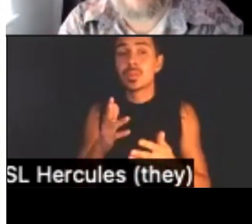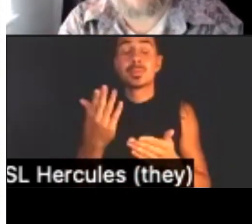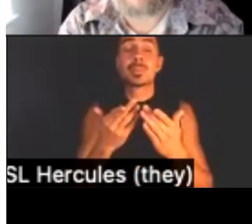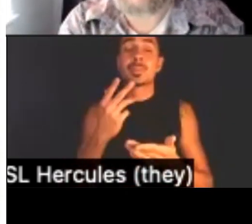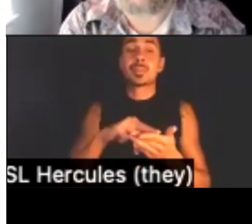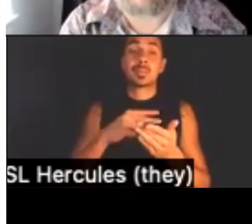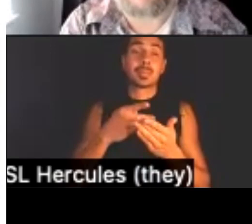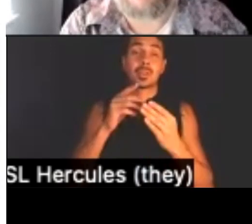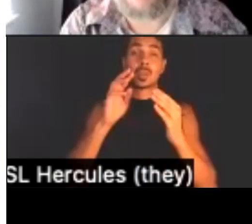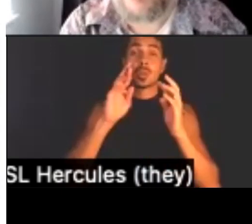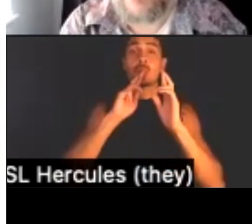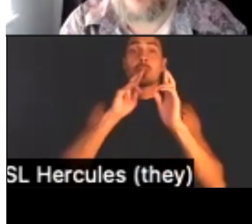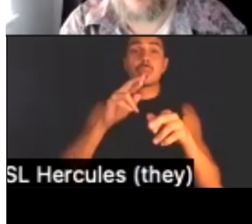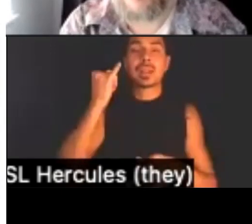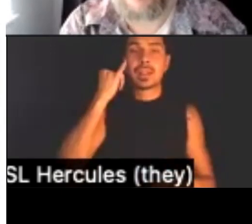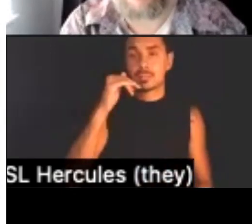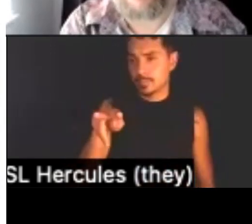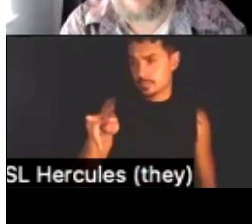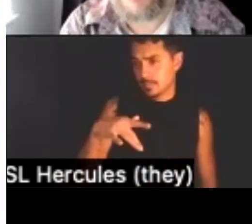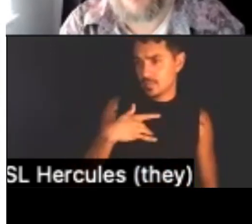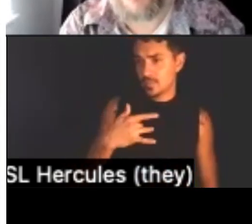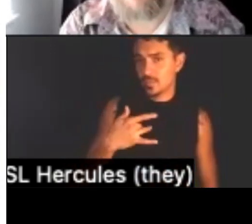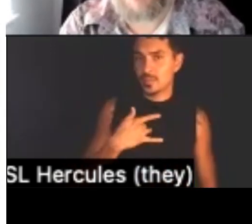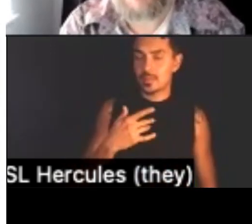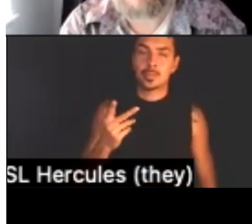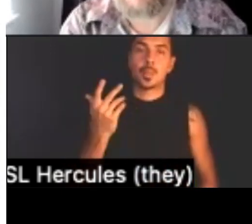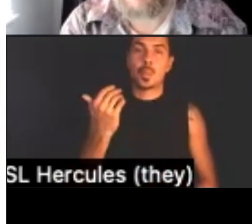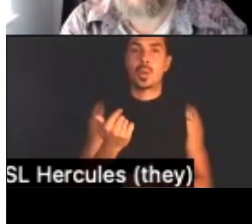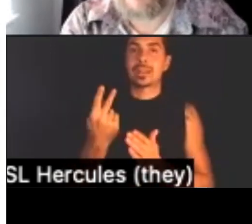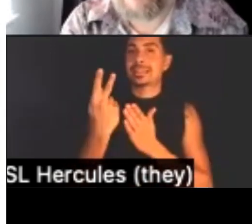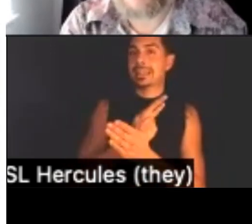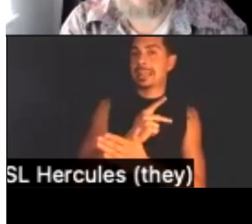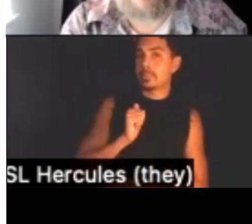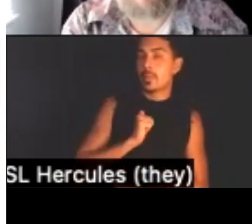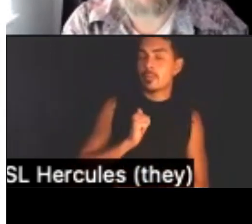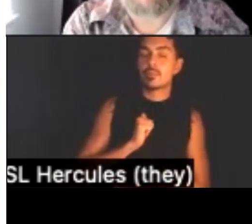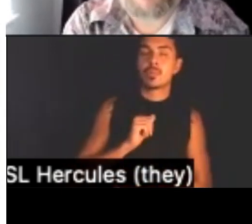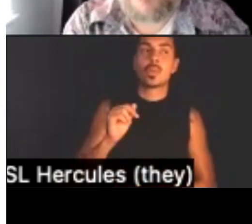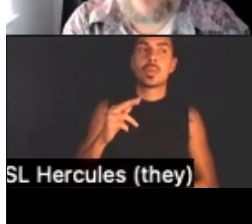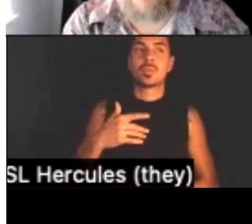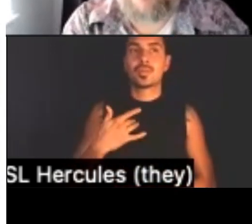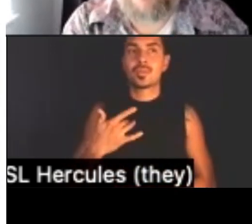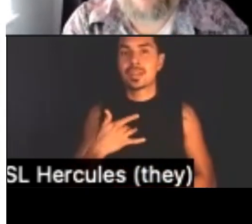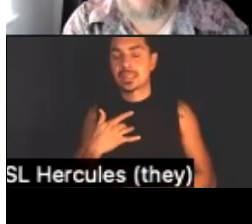if somebody is feeling suicidal or homicidal. And we obviously want people to be safe.